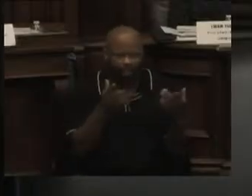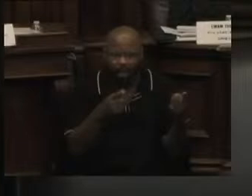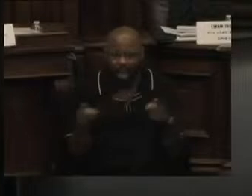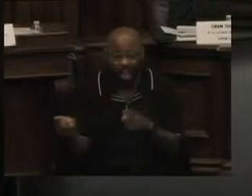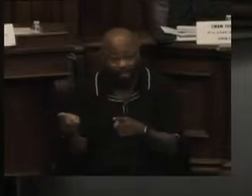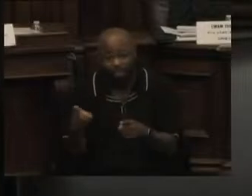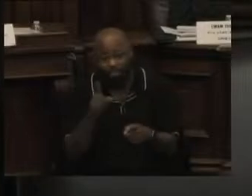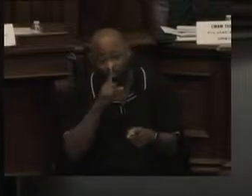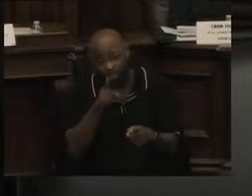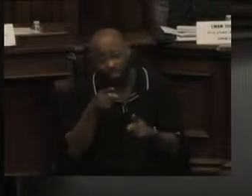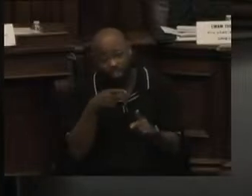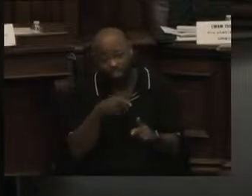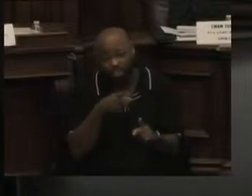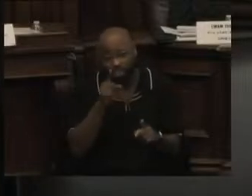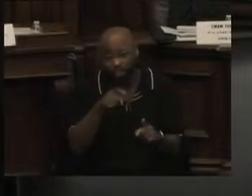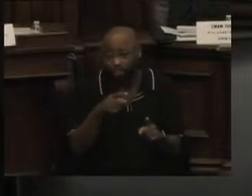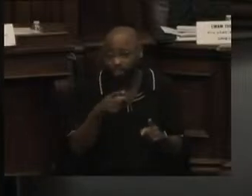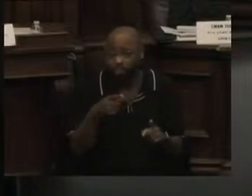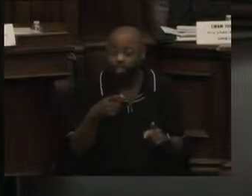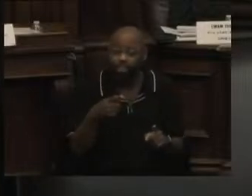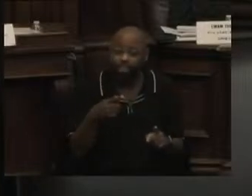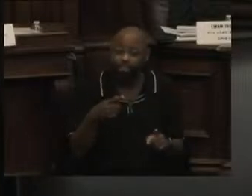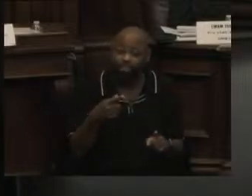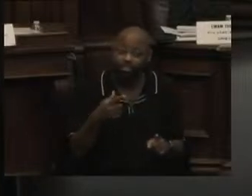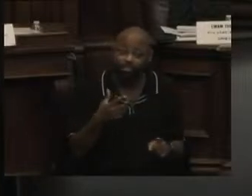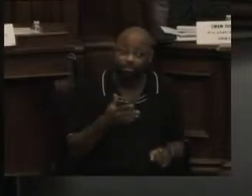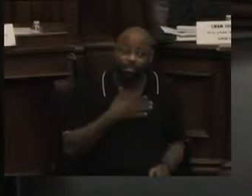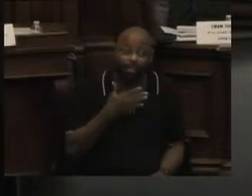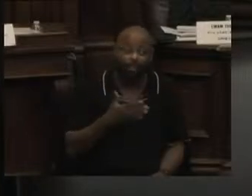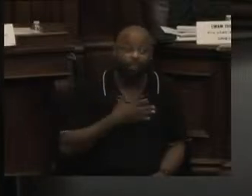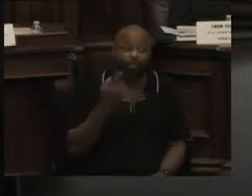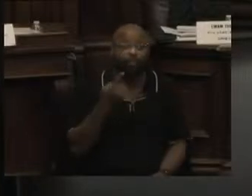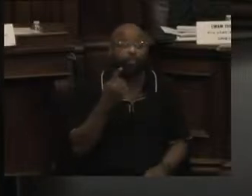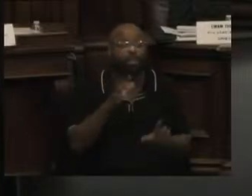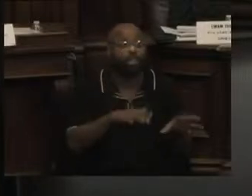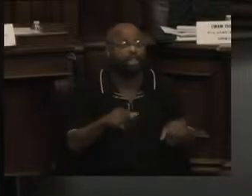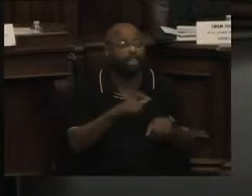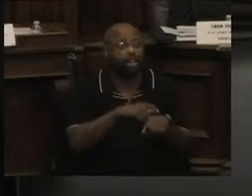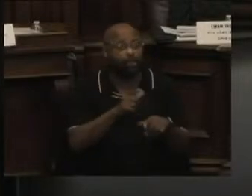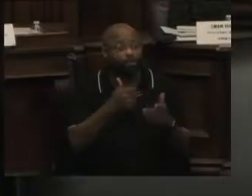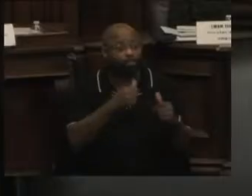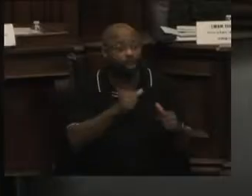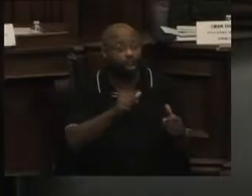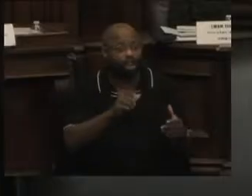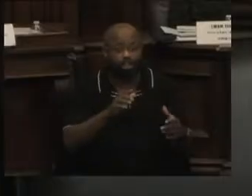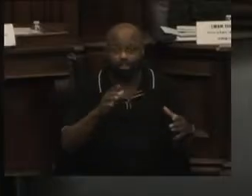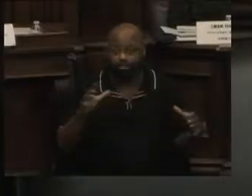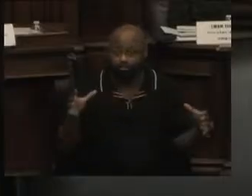part of the community. So with all this stuff going on, you